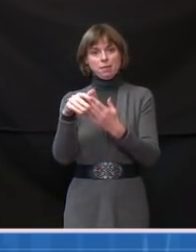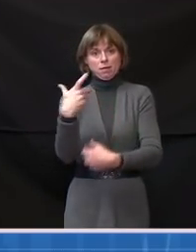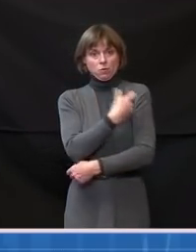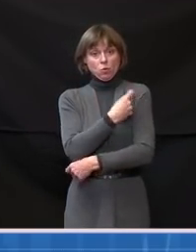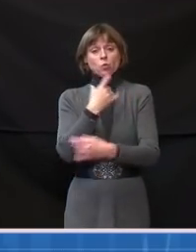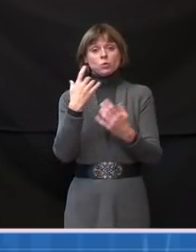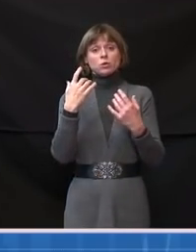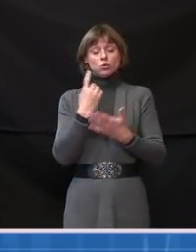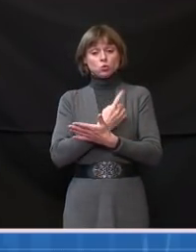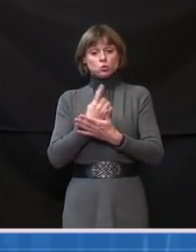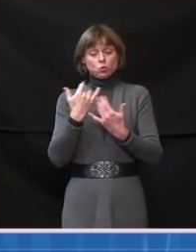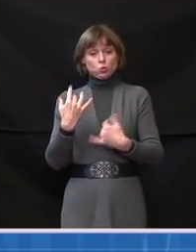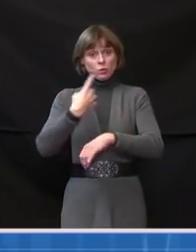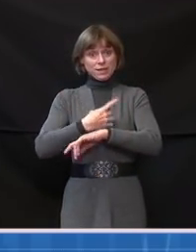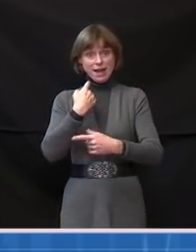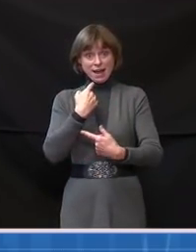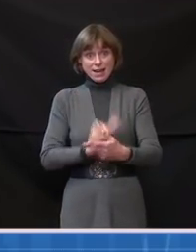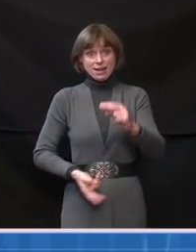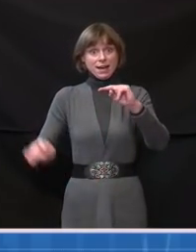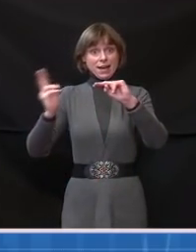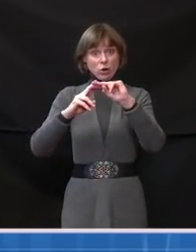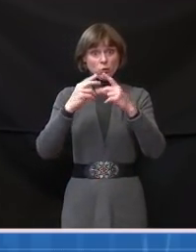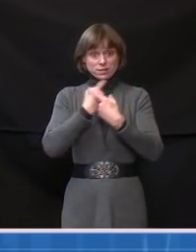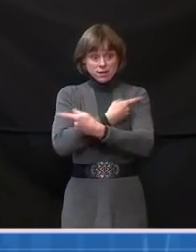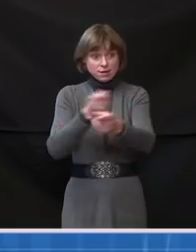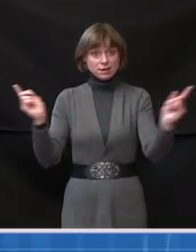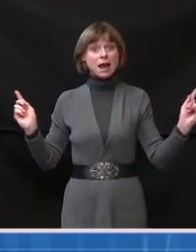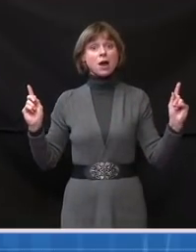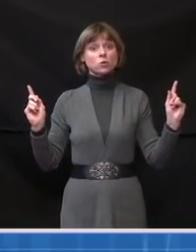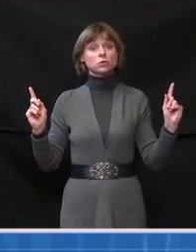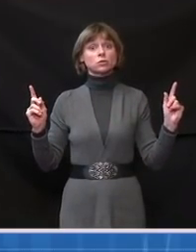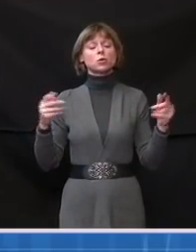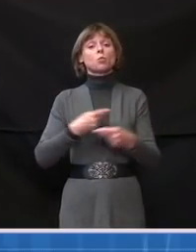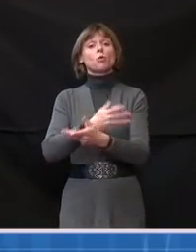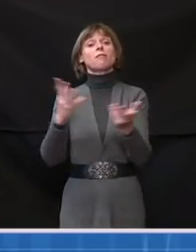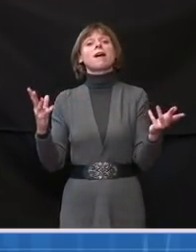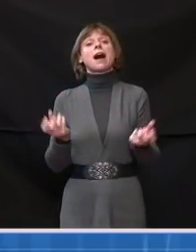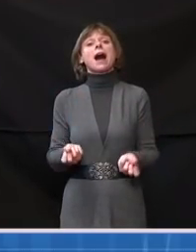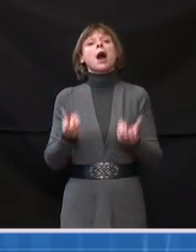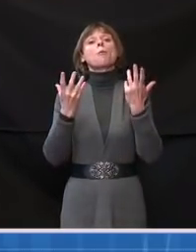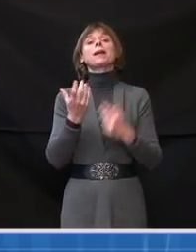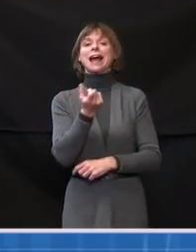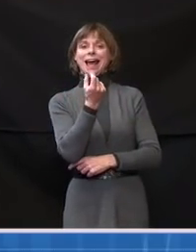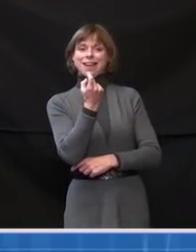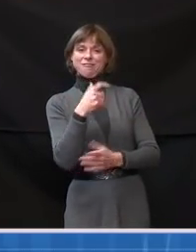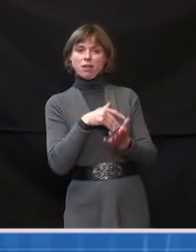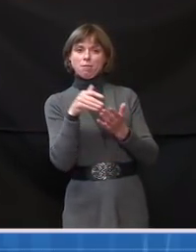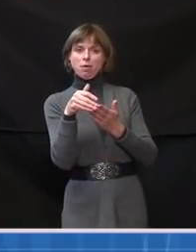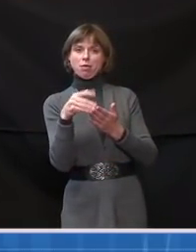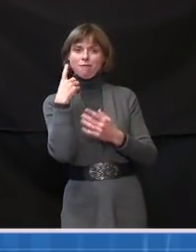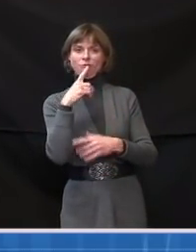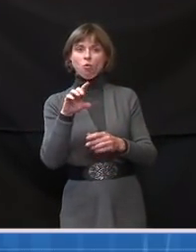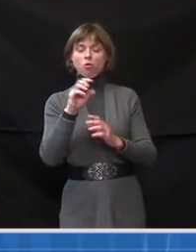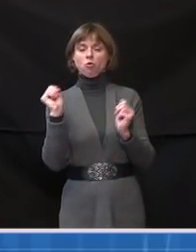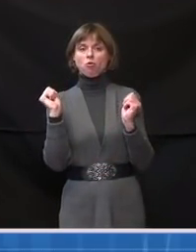weekly vaccine doses going to states, tribes, and territories to 11 million. So that is a total of a 28 percent